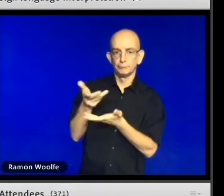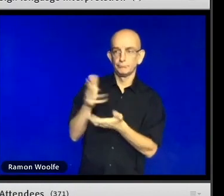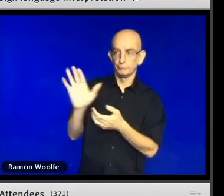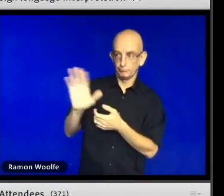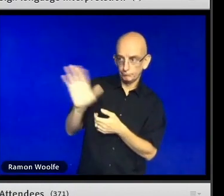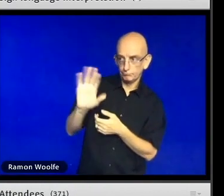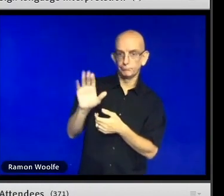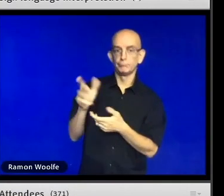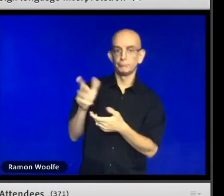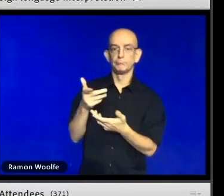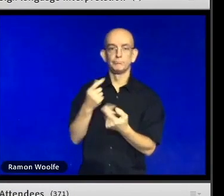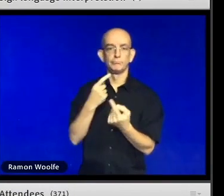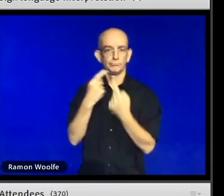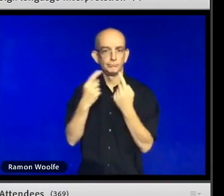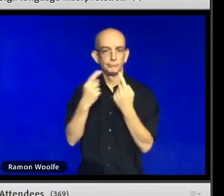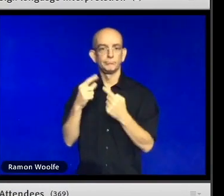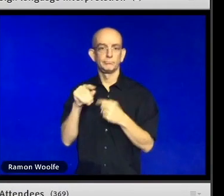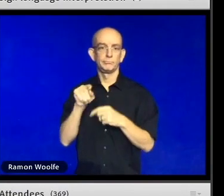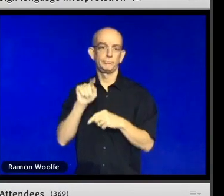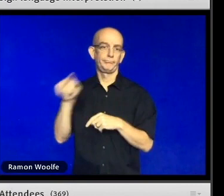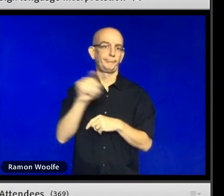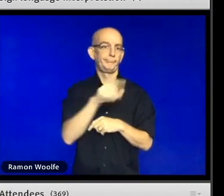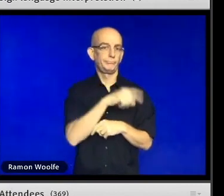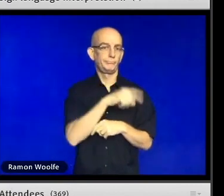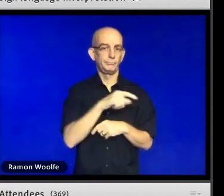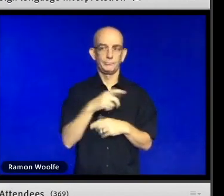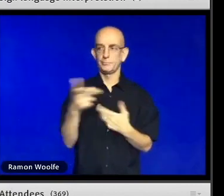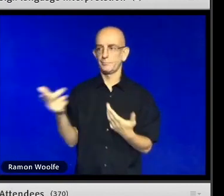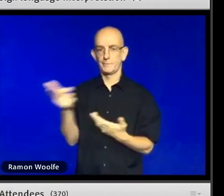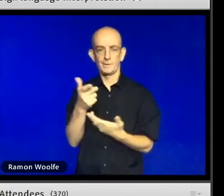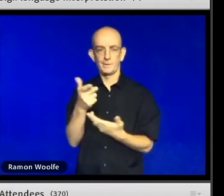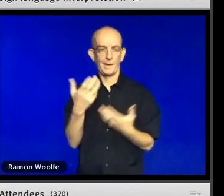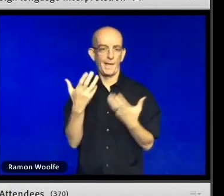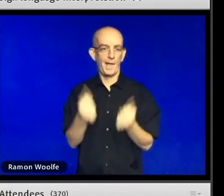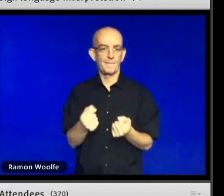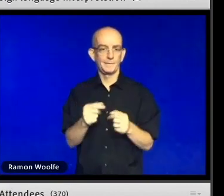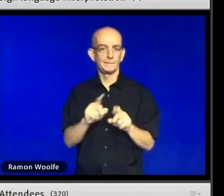free and acronym free language. They also use shorter sentences with supporting images